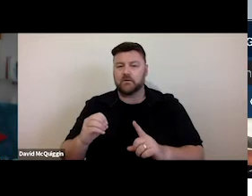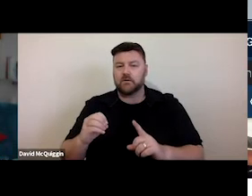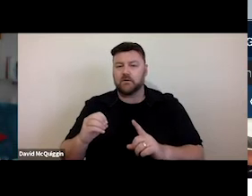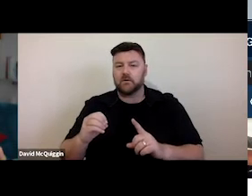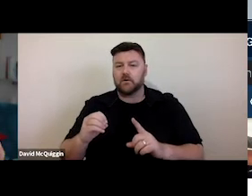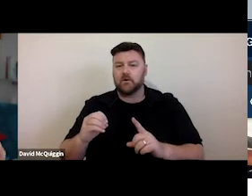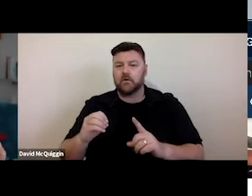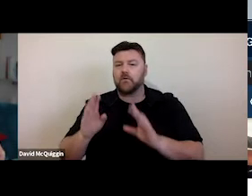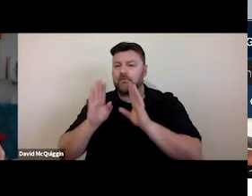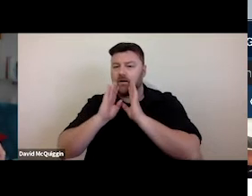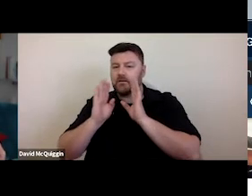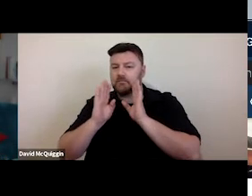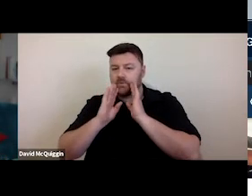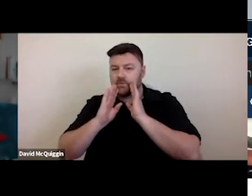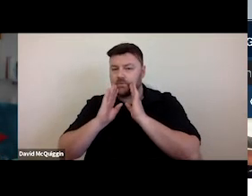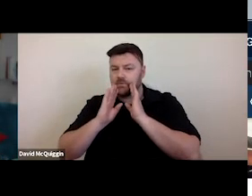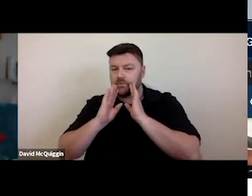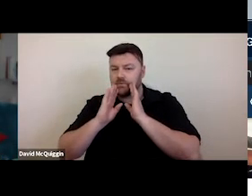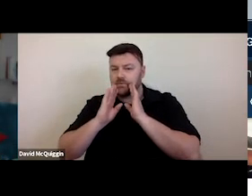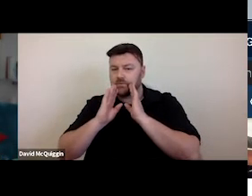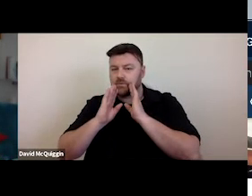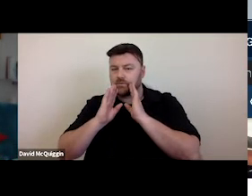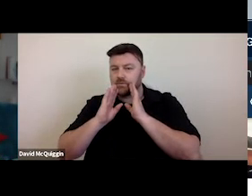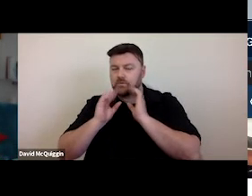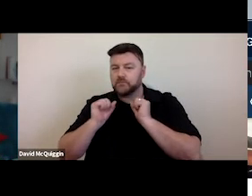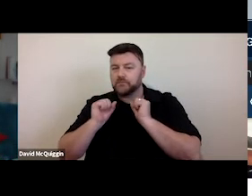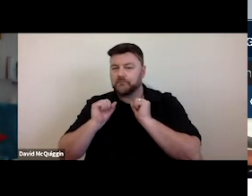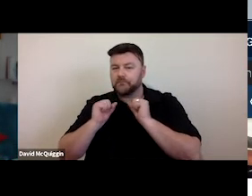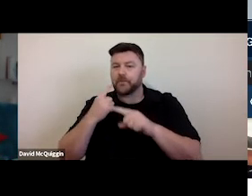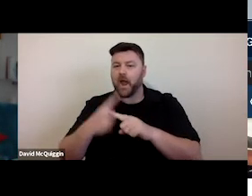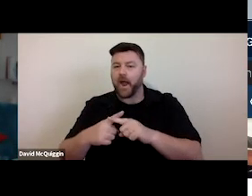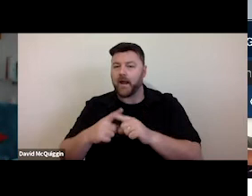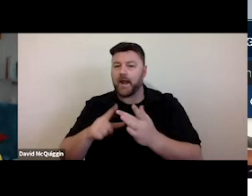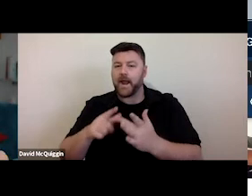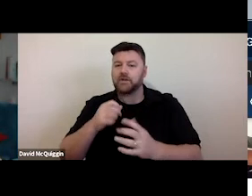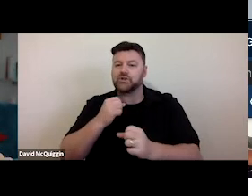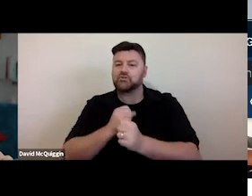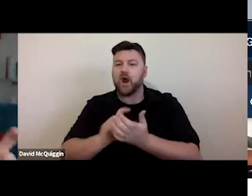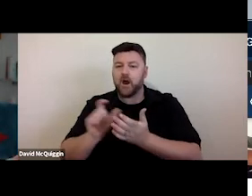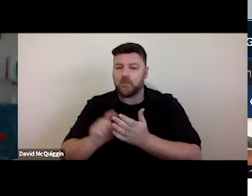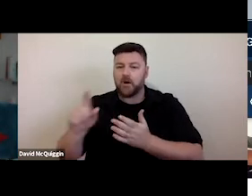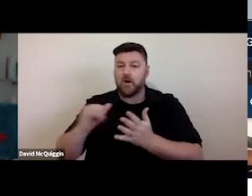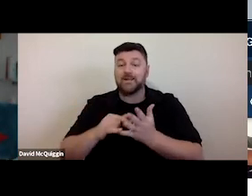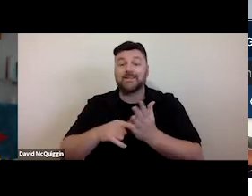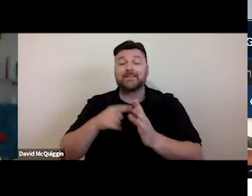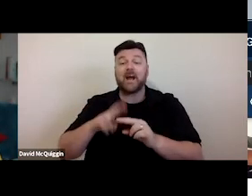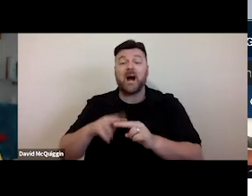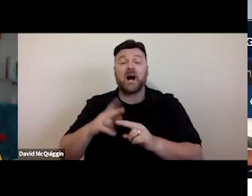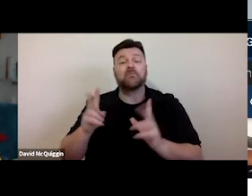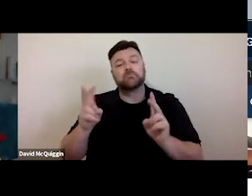Facebook's - Facebook and Instagram's staff are contractors,